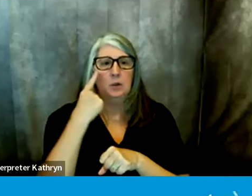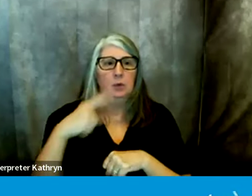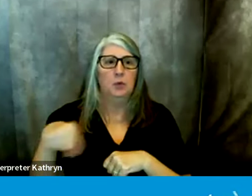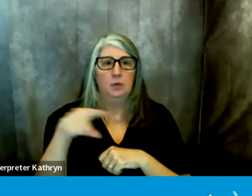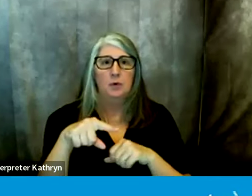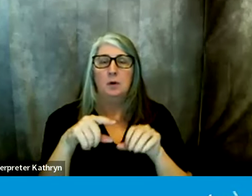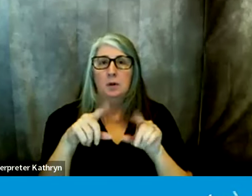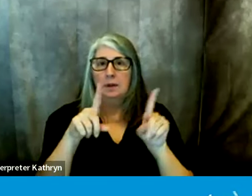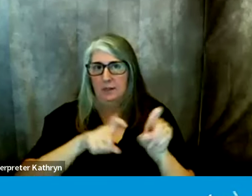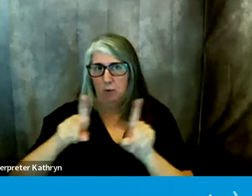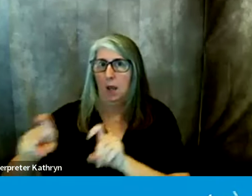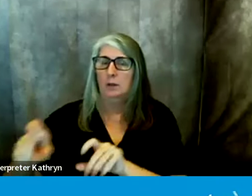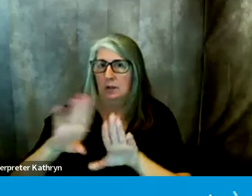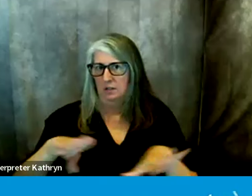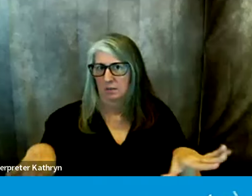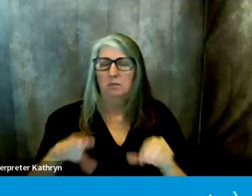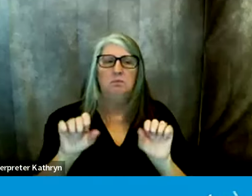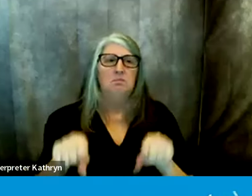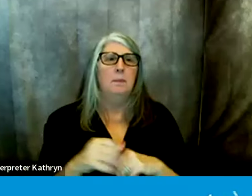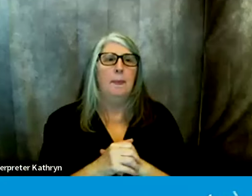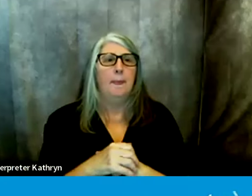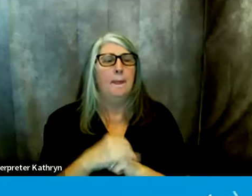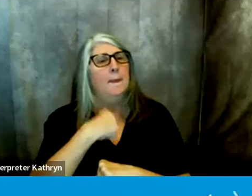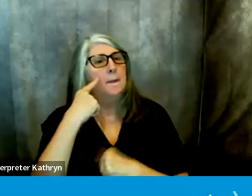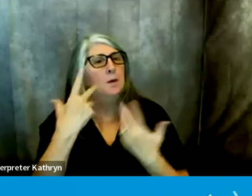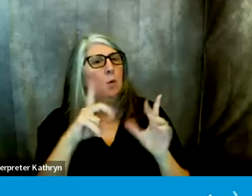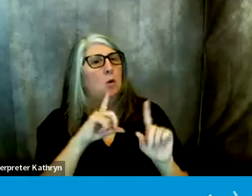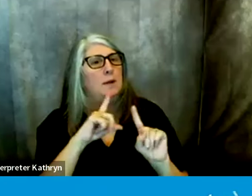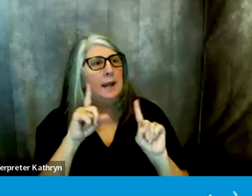I believe you already answered this, but this question has come up several times here.